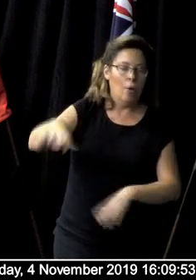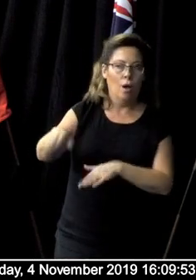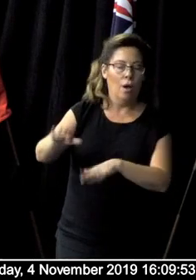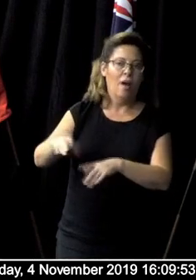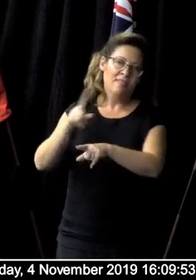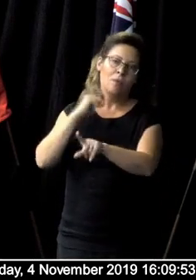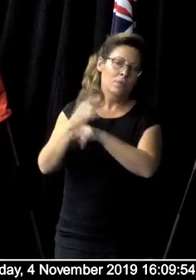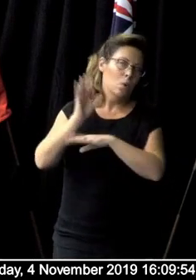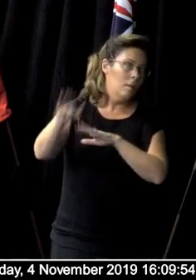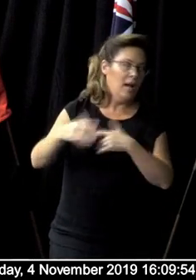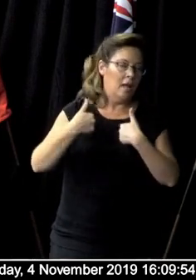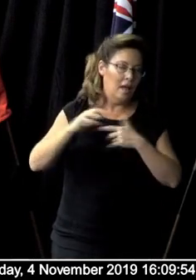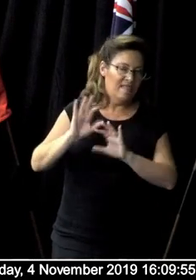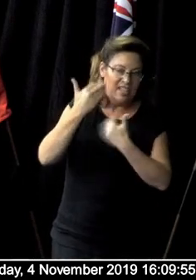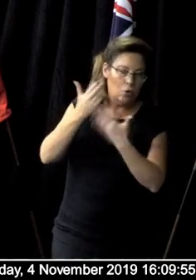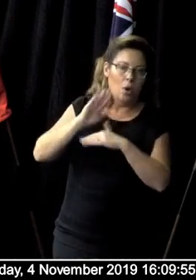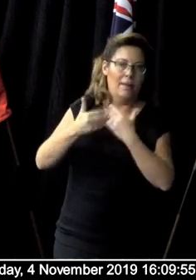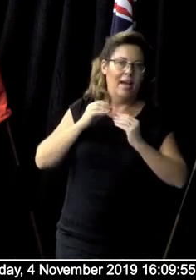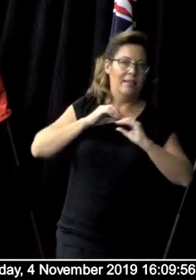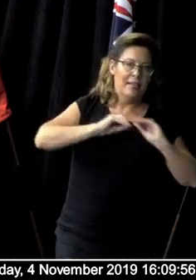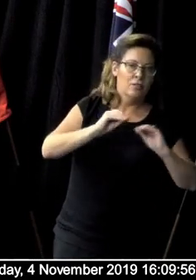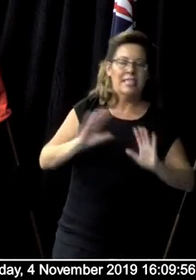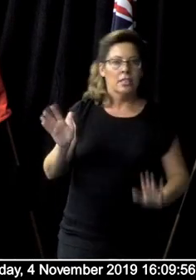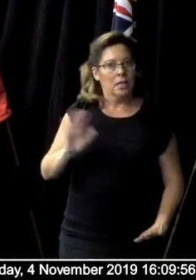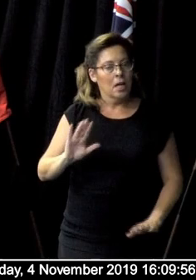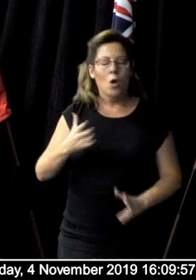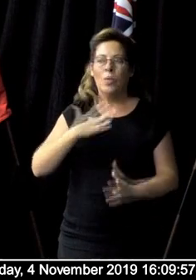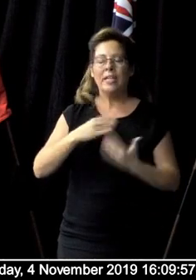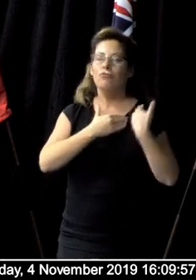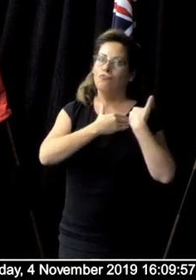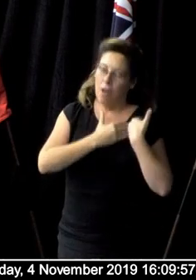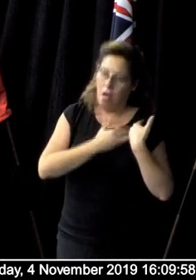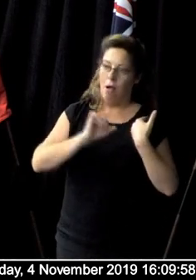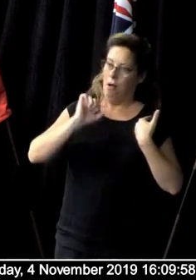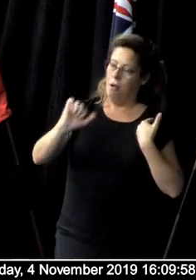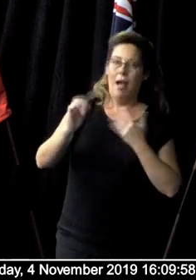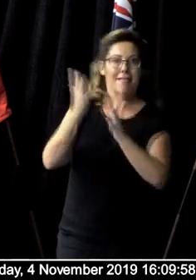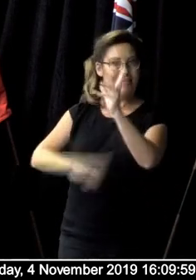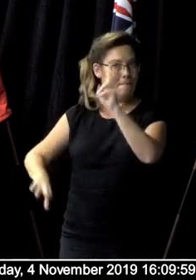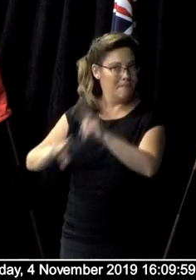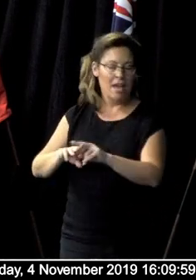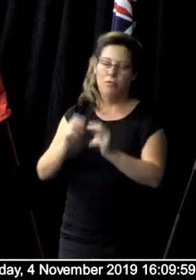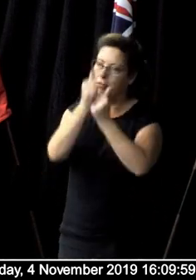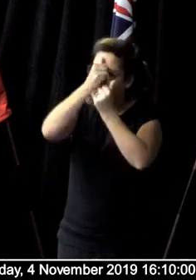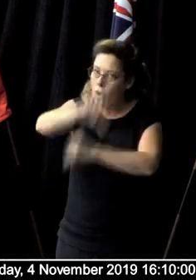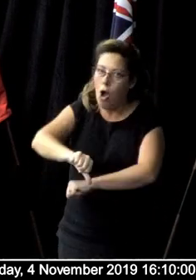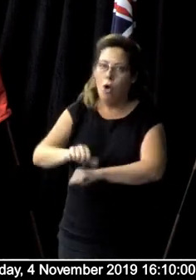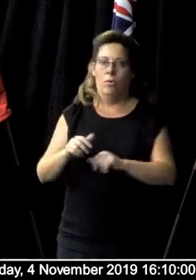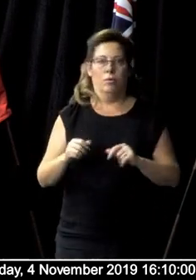It really needs to be used and harnessed. Can I say one more thing about the closure?